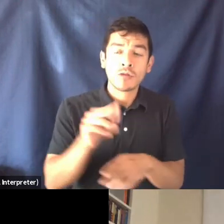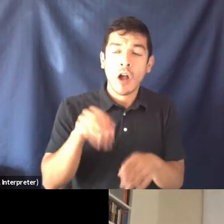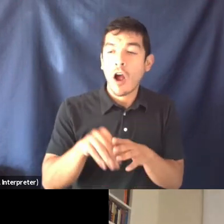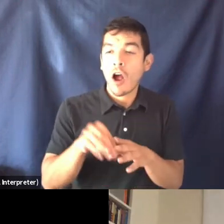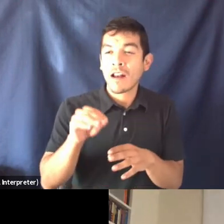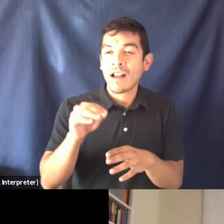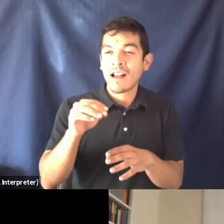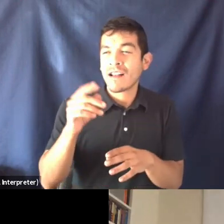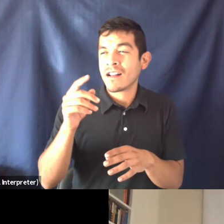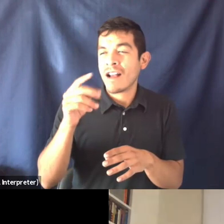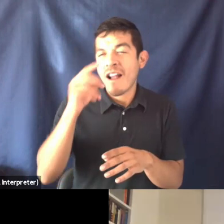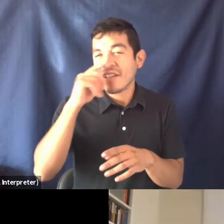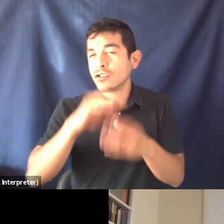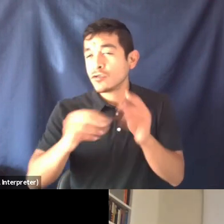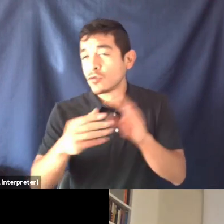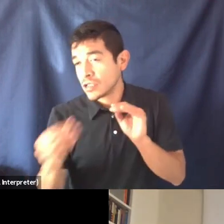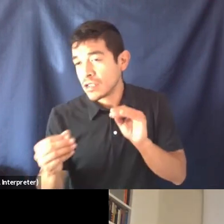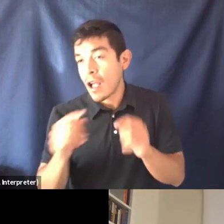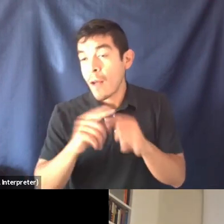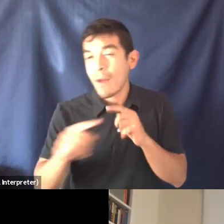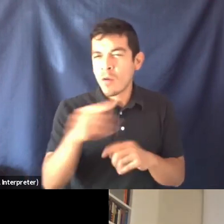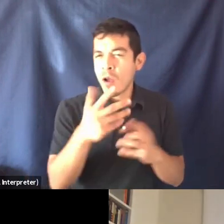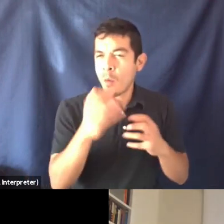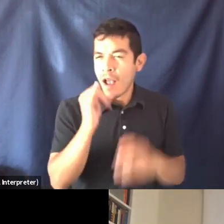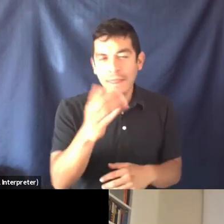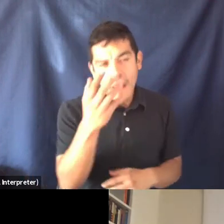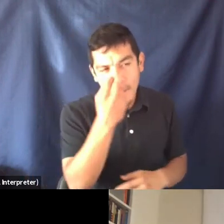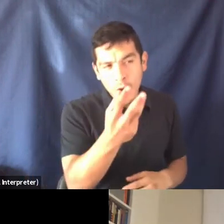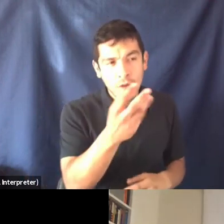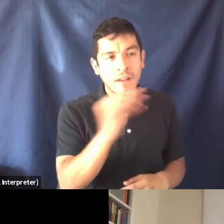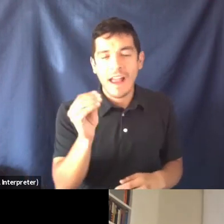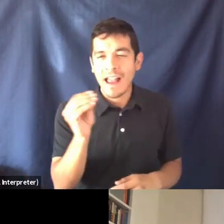and gravity that kind of camera is associated with you know,